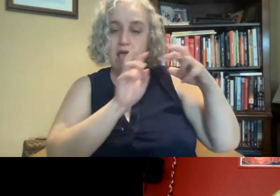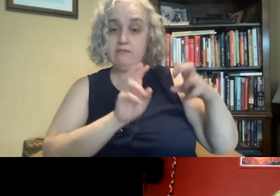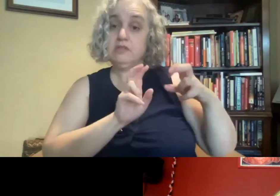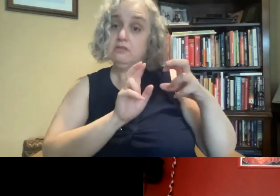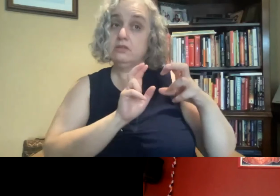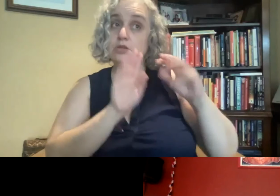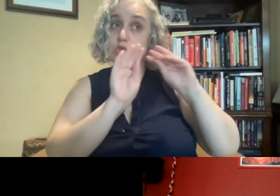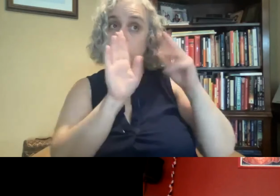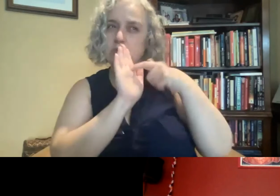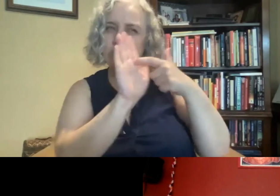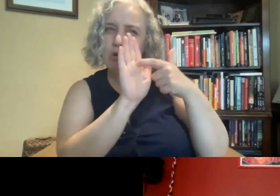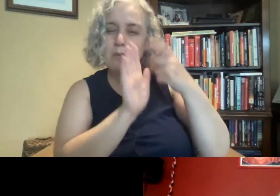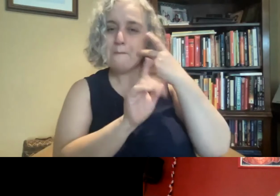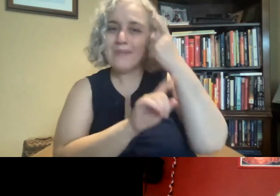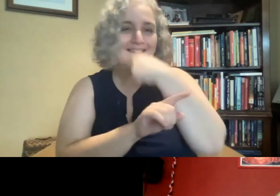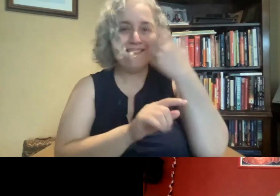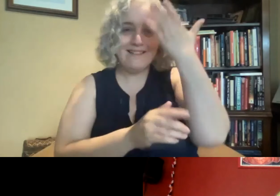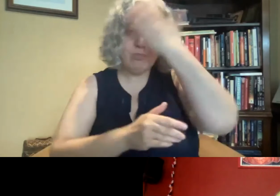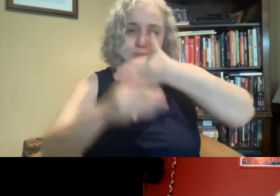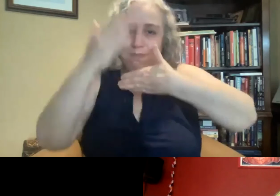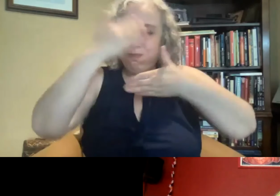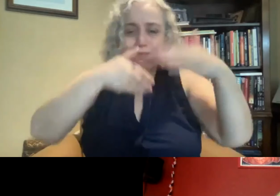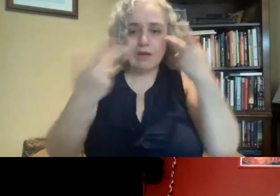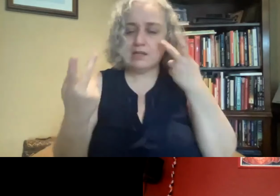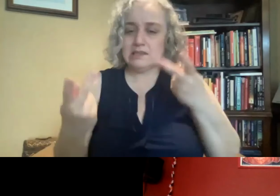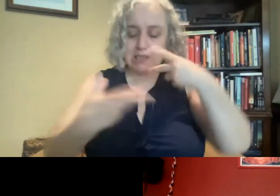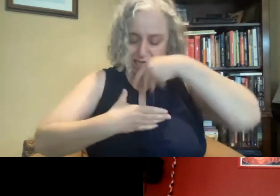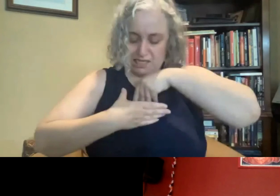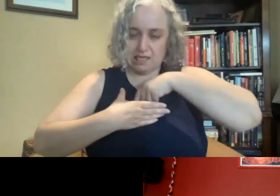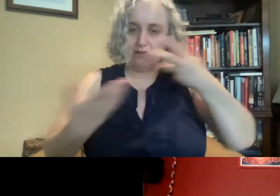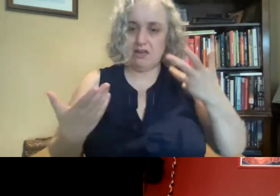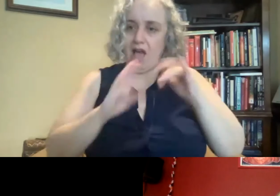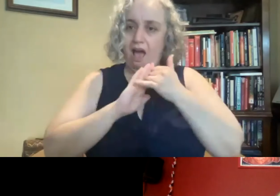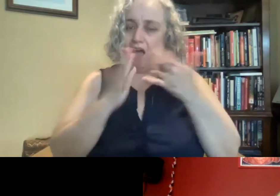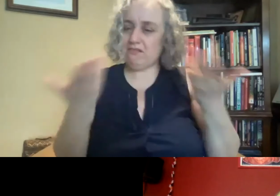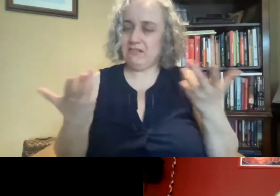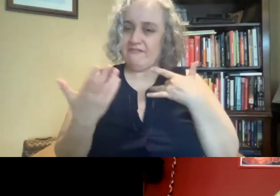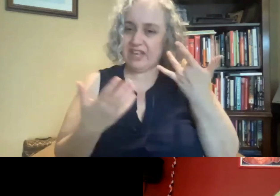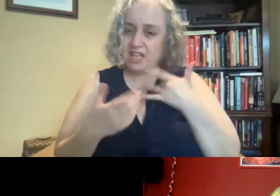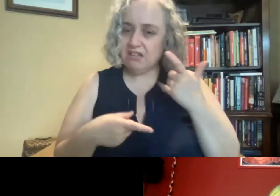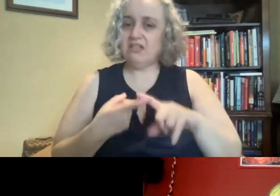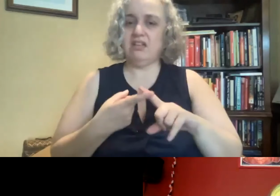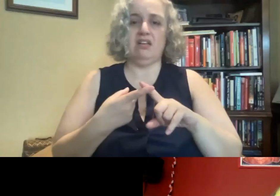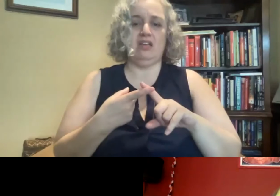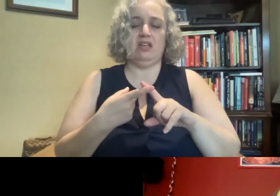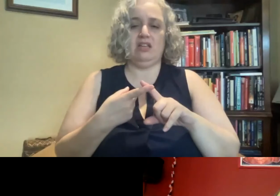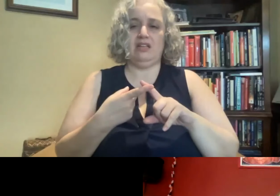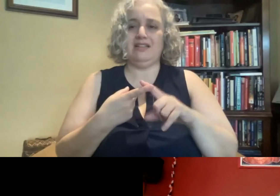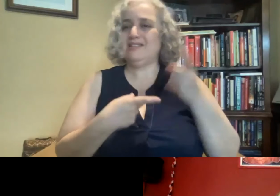but it still is a proxy for exactly how someone is doing or how someone is feeling or even predicting,